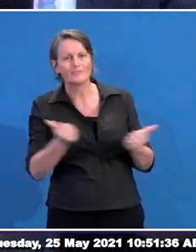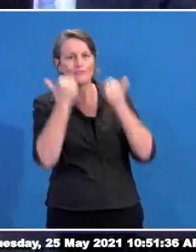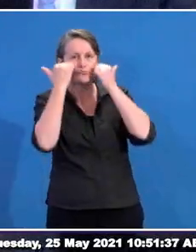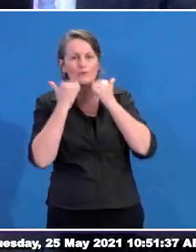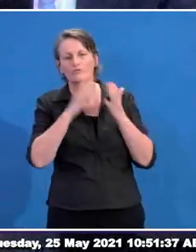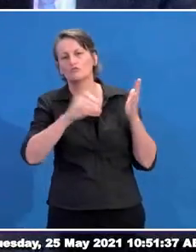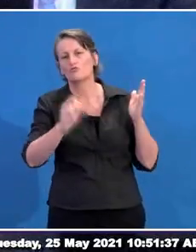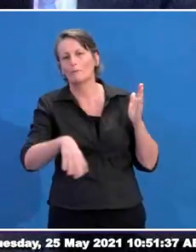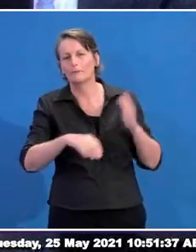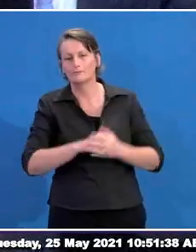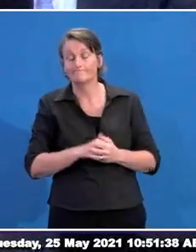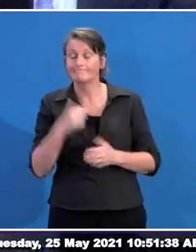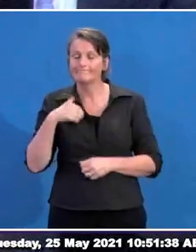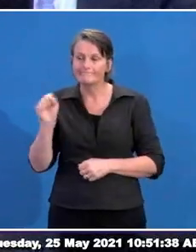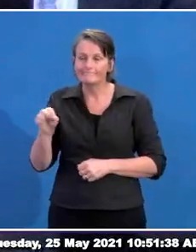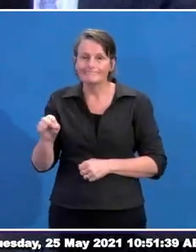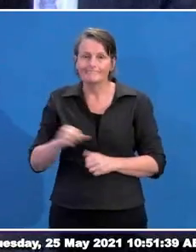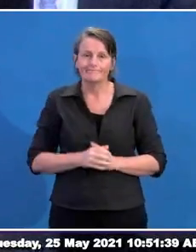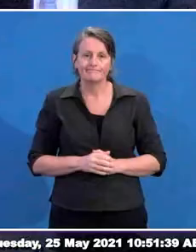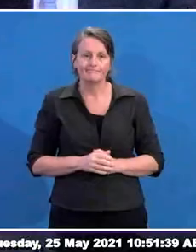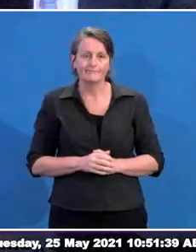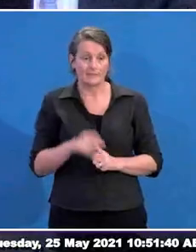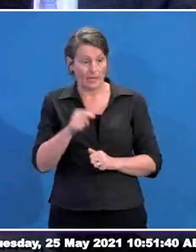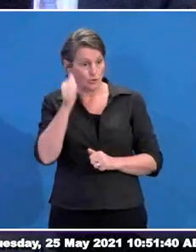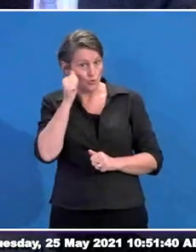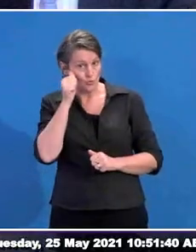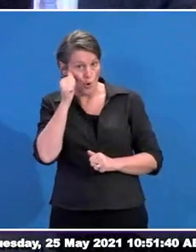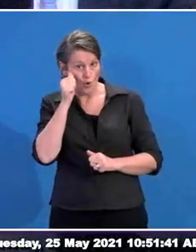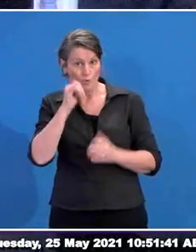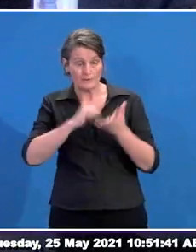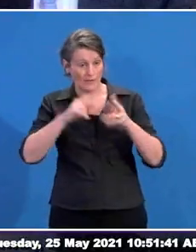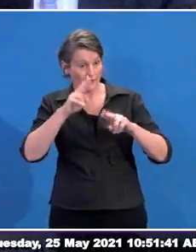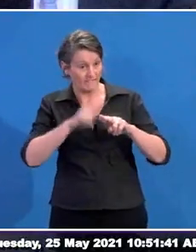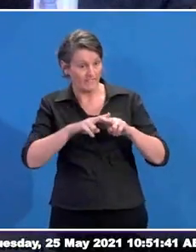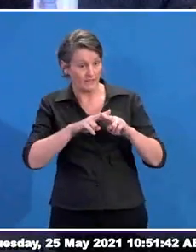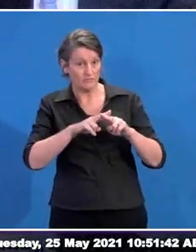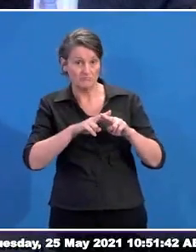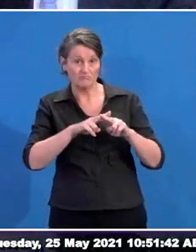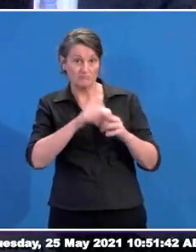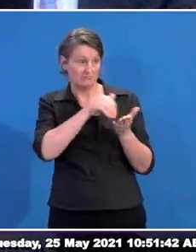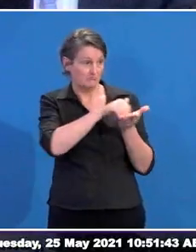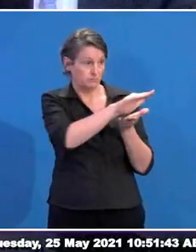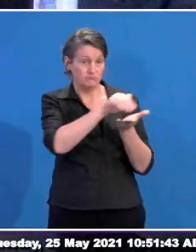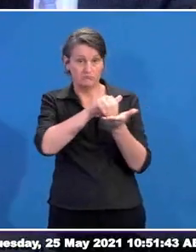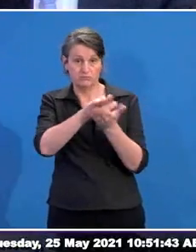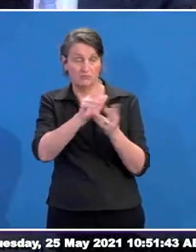Now, and you also understand that Sunnyfield terminated both the employment of SP1 and SP2. You're aware of that?